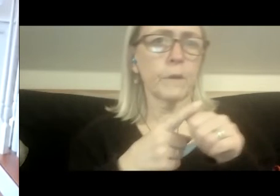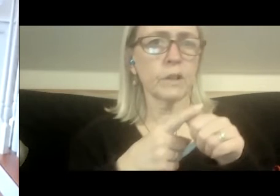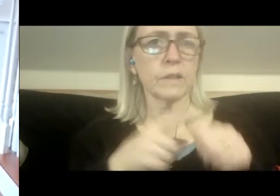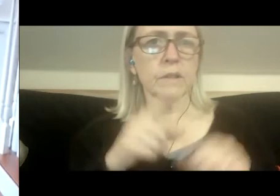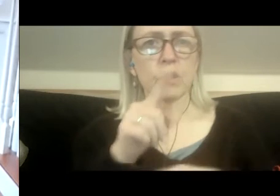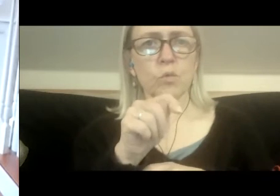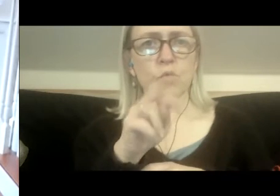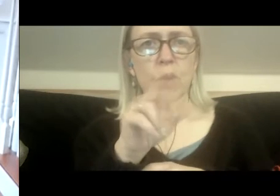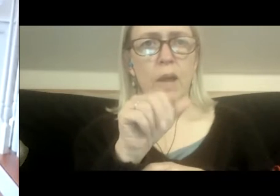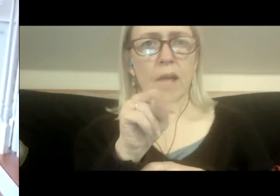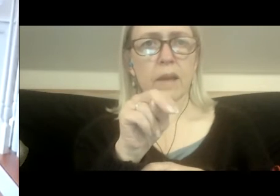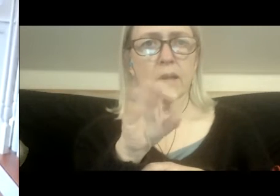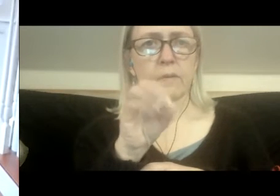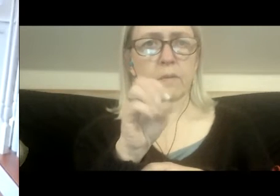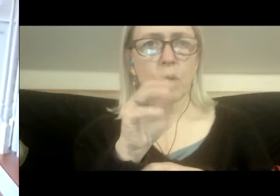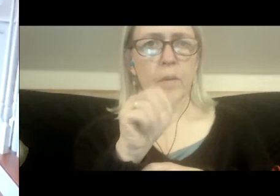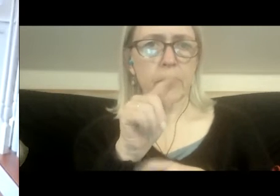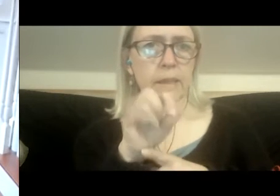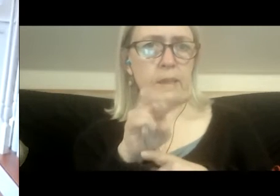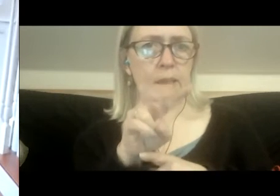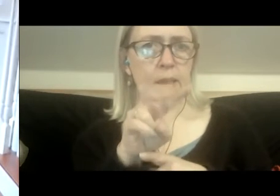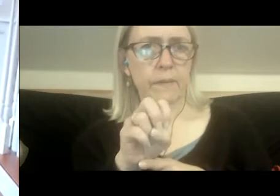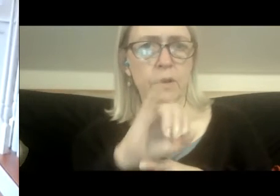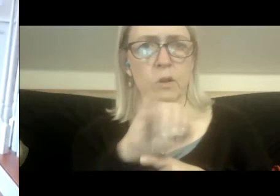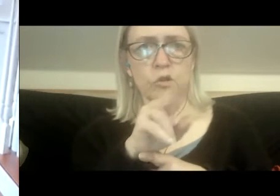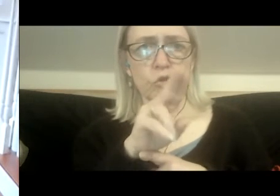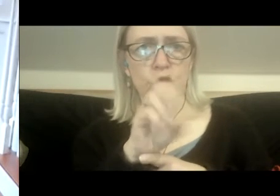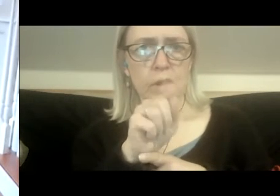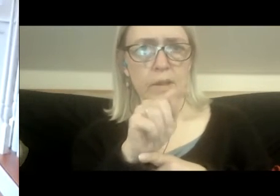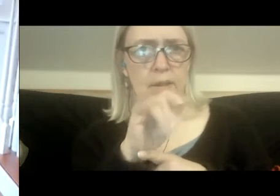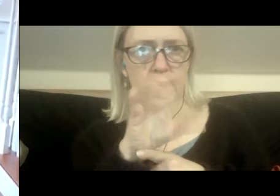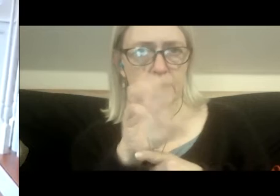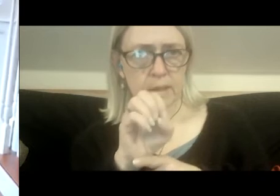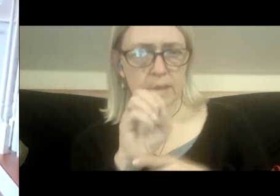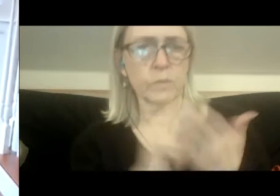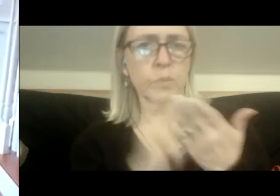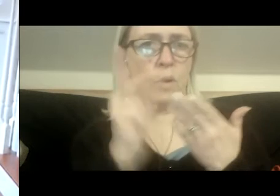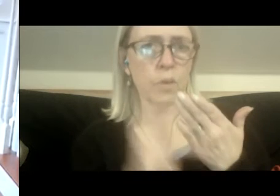This program focuses on community relationships to protect the safety and needs of survivors.